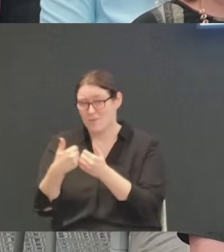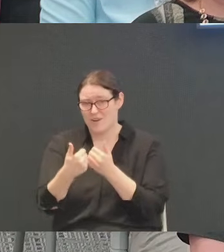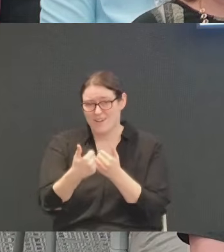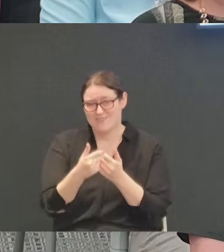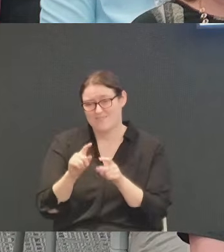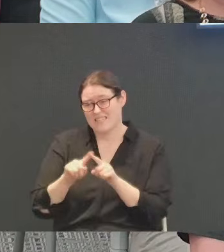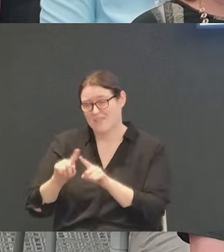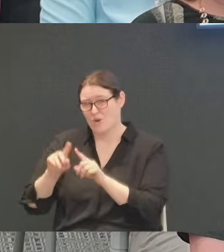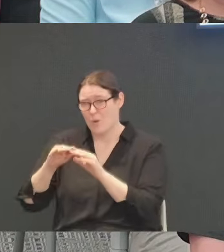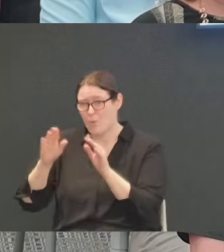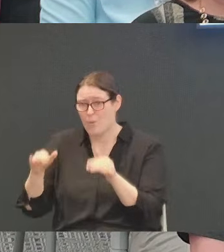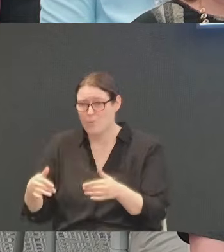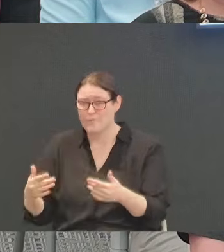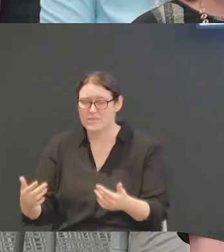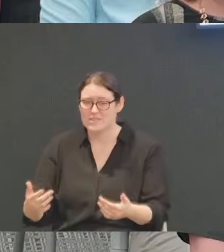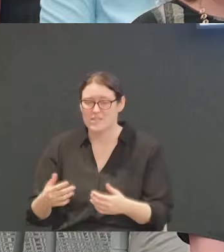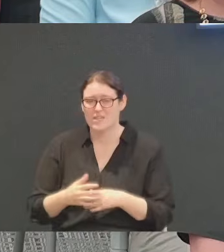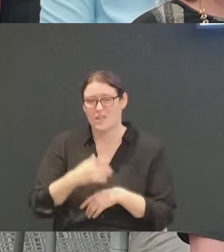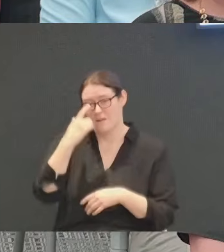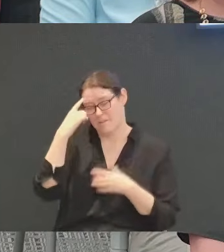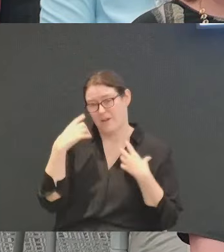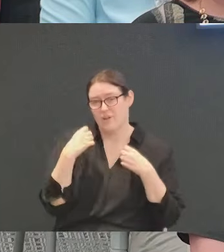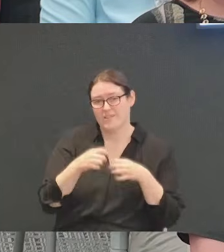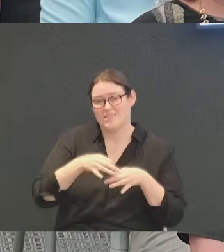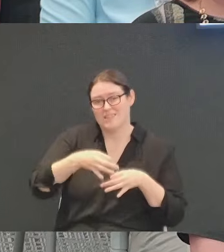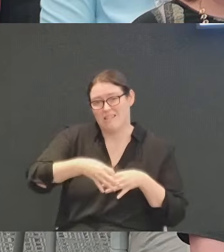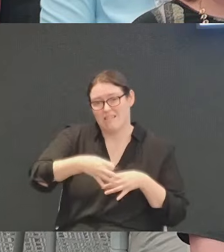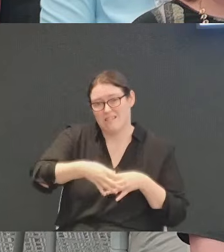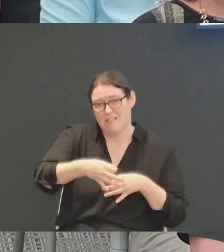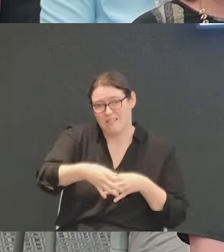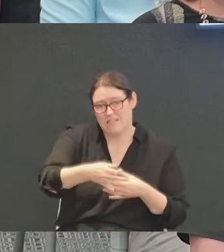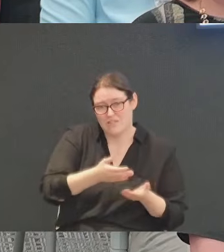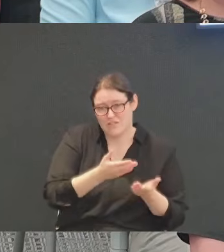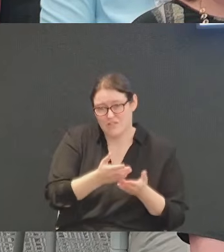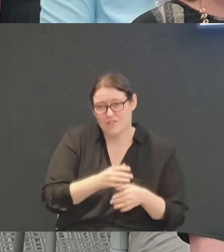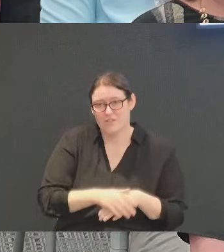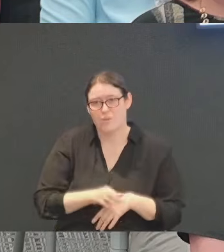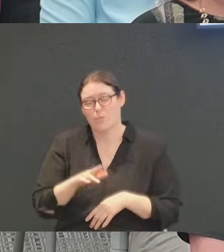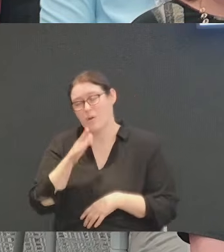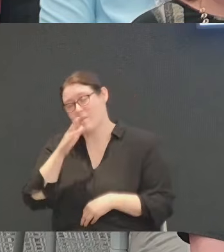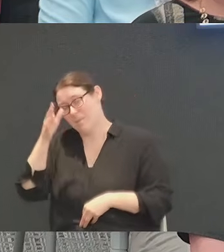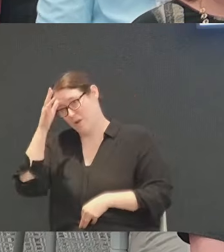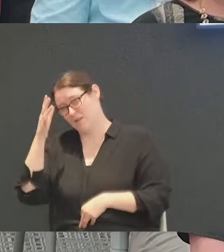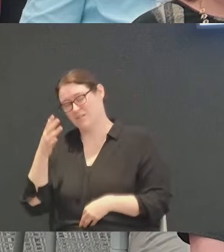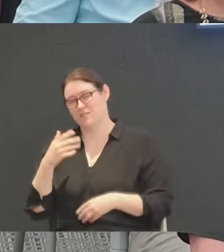get delayed. Foster parents like us, we burn out faster than we should just because there isn't